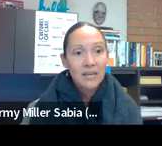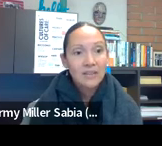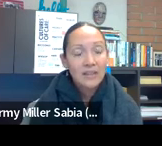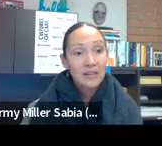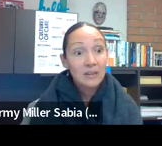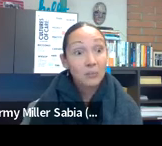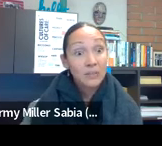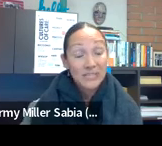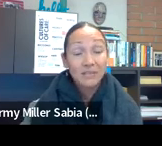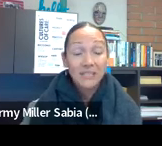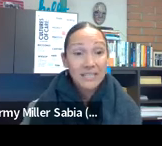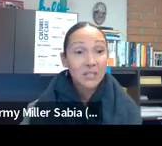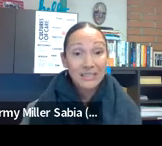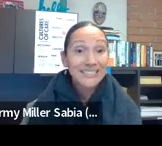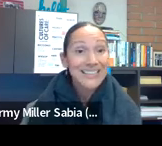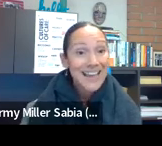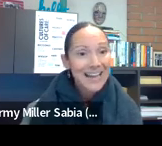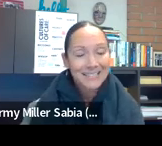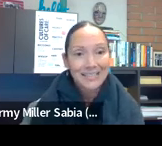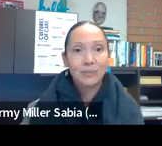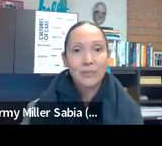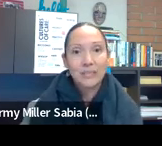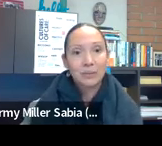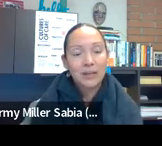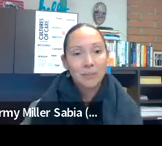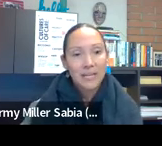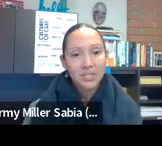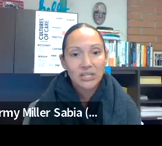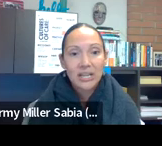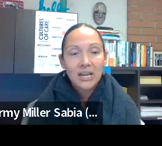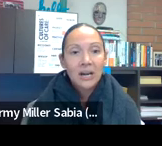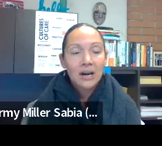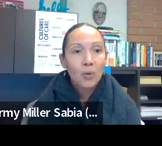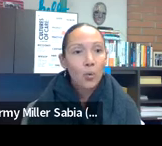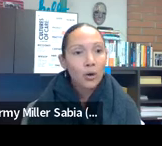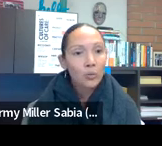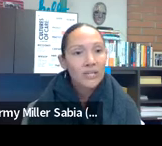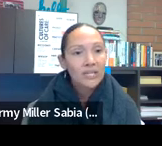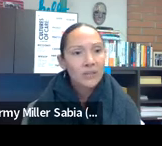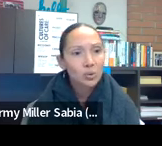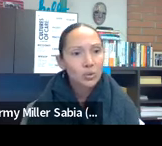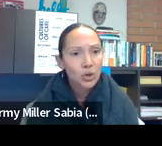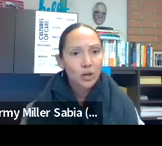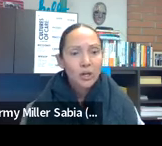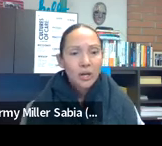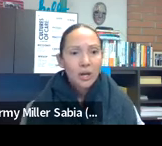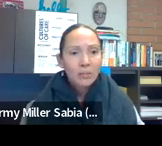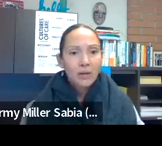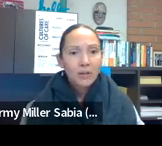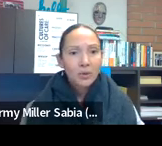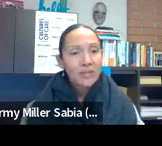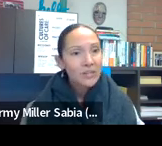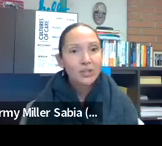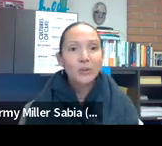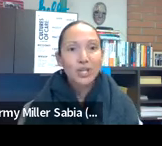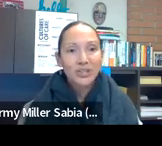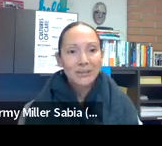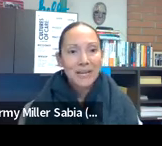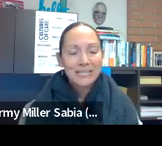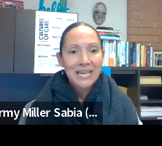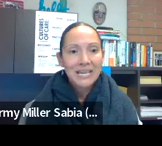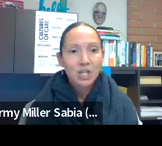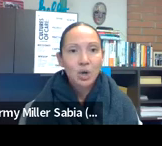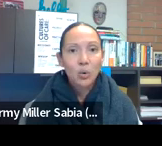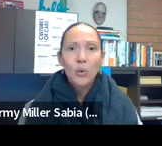and specifically, as it relates to access and reasonable accommodation, or when individuals are, you know, thinking they're doing a good thing by saying